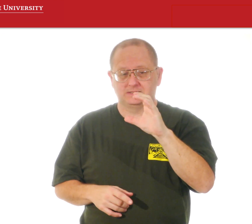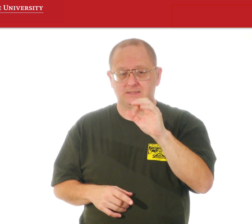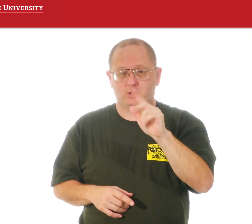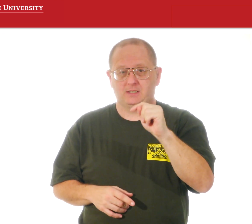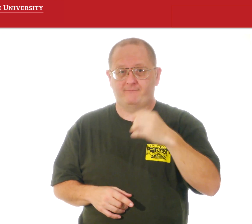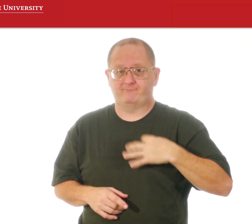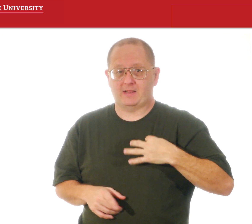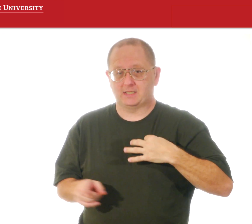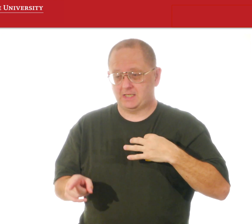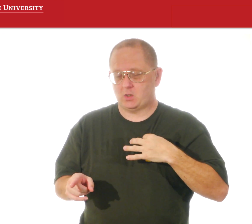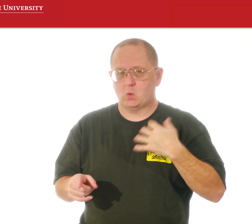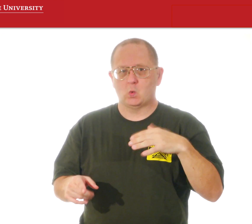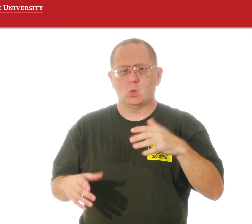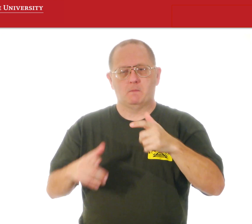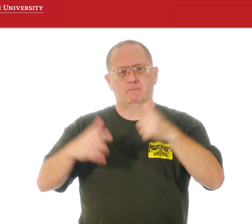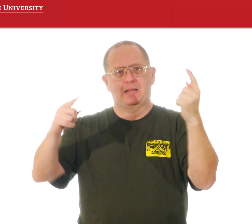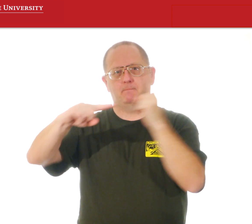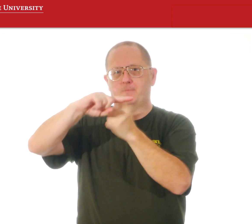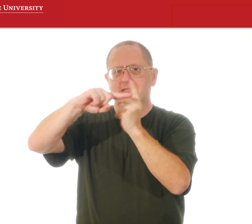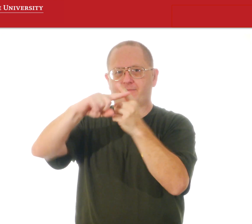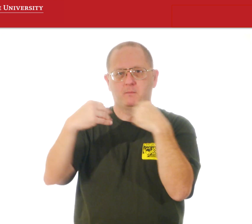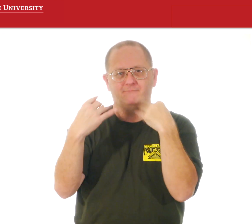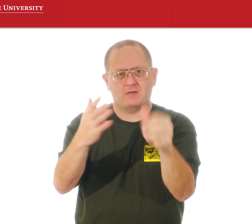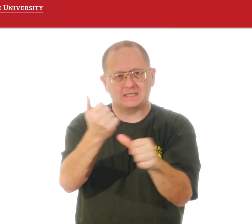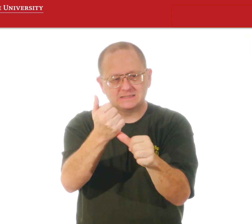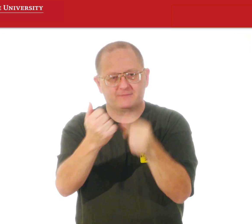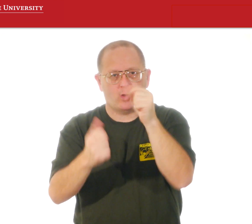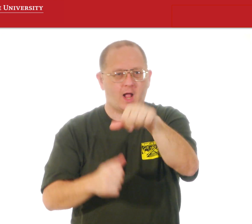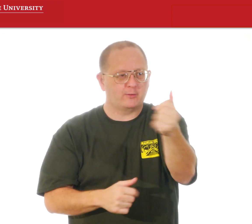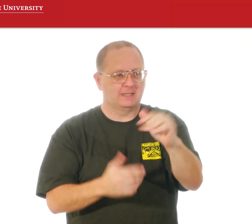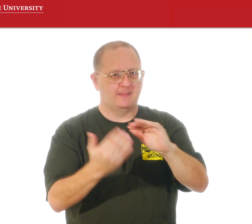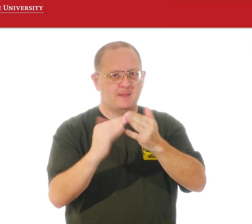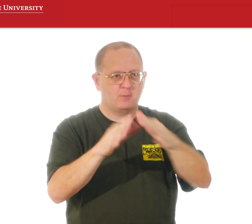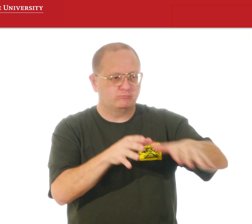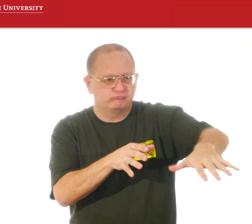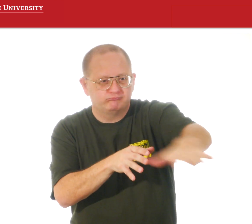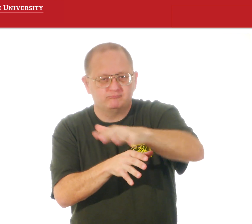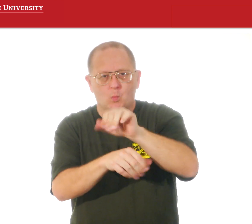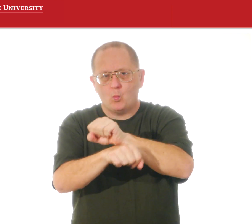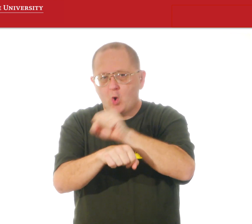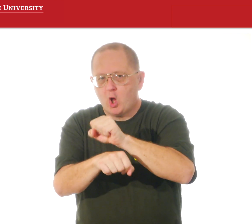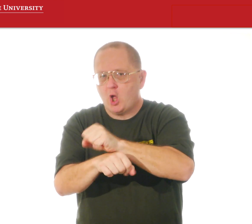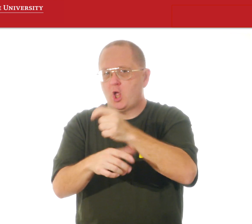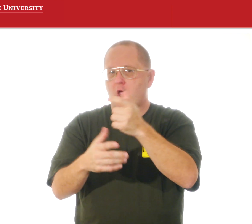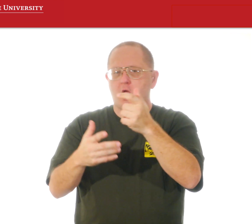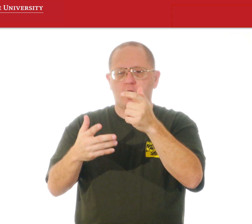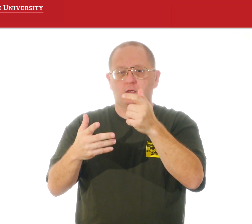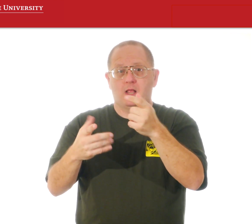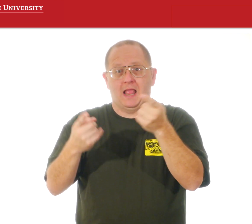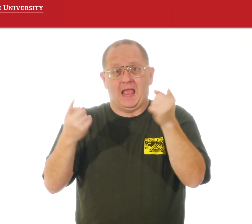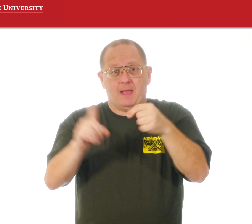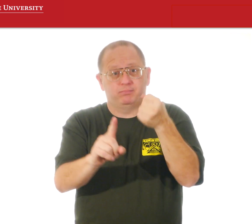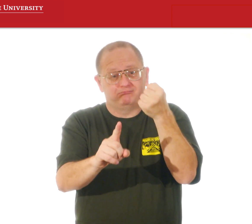Deaf CERT volunteers provide a huge benefit in assisting the outlying communities and workplaces.